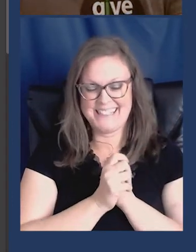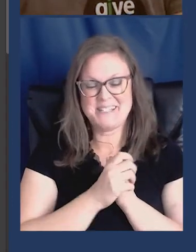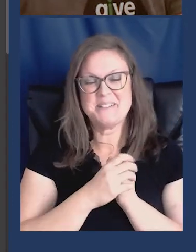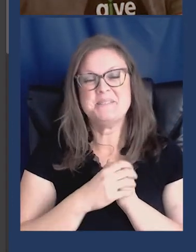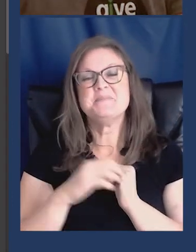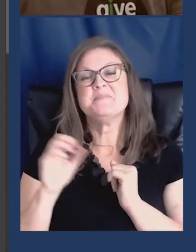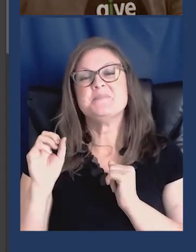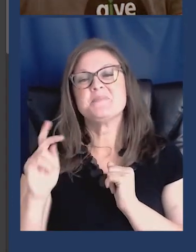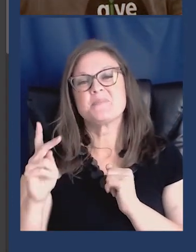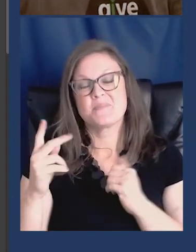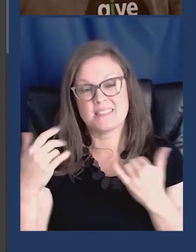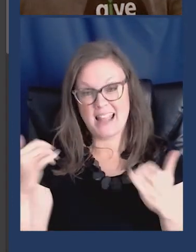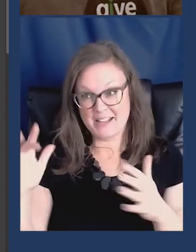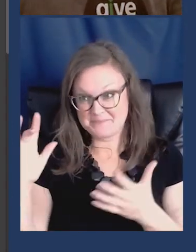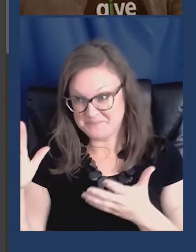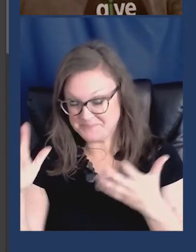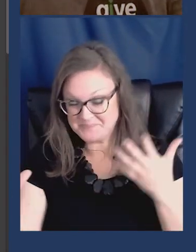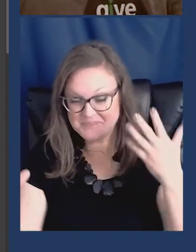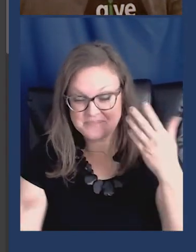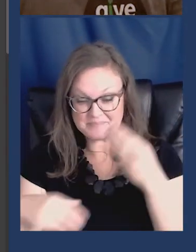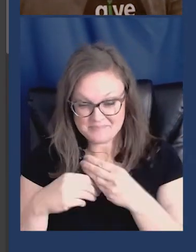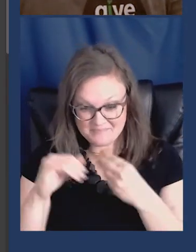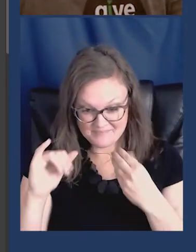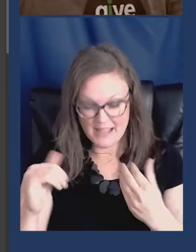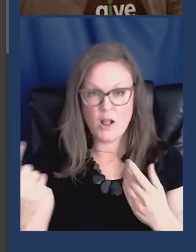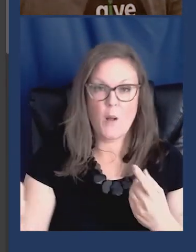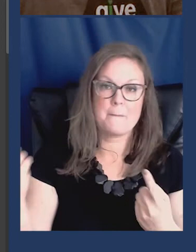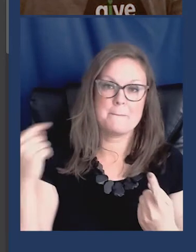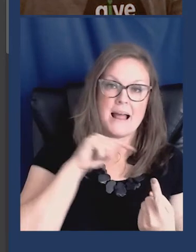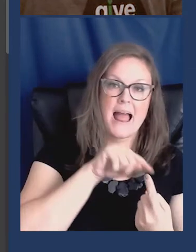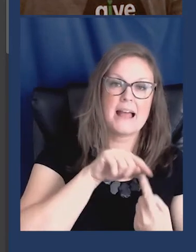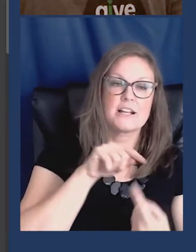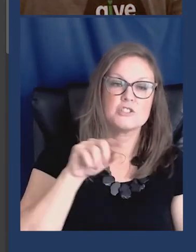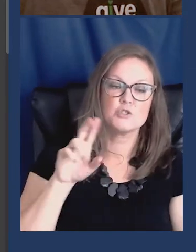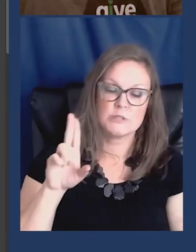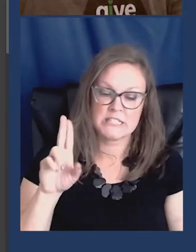into Unity.